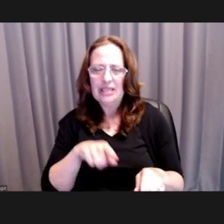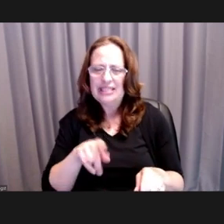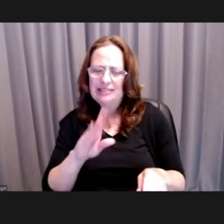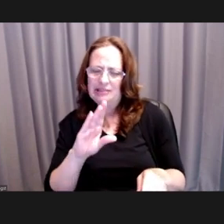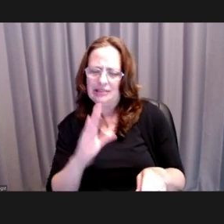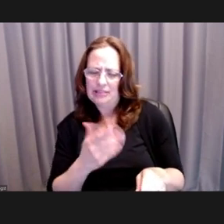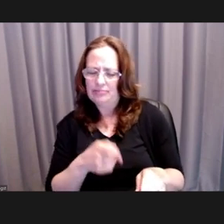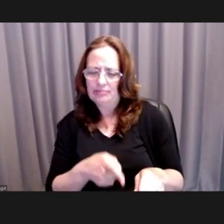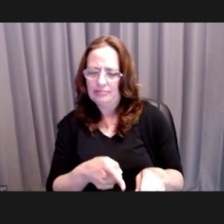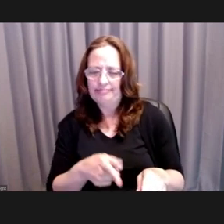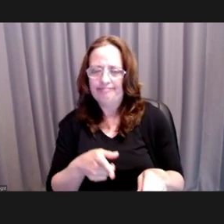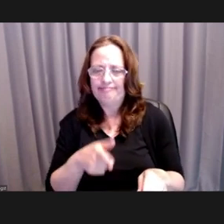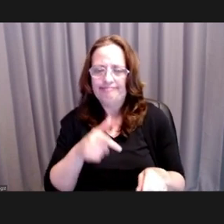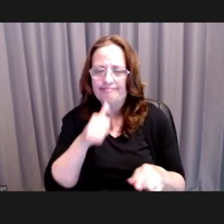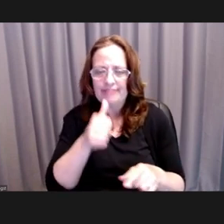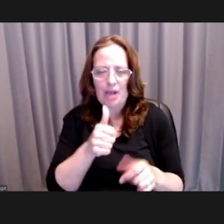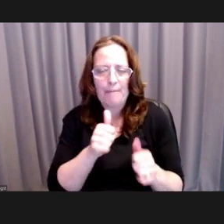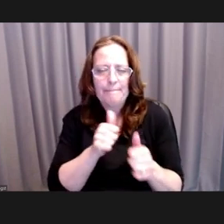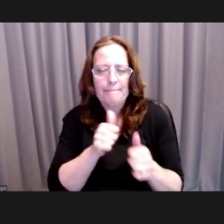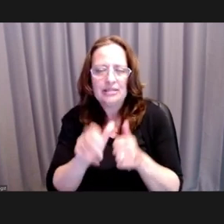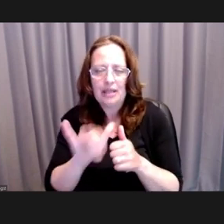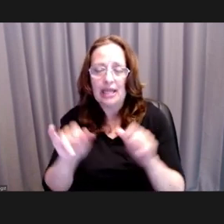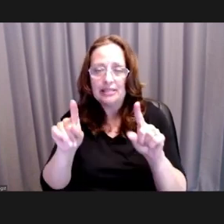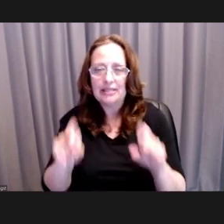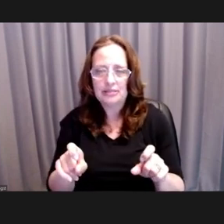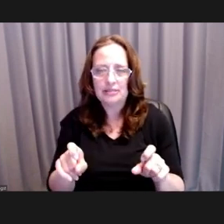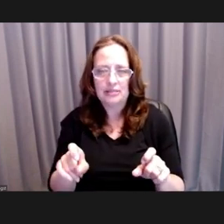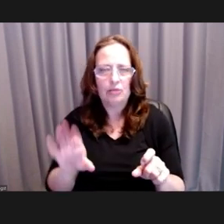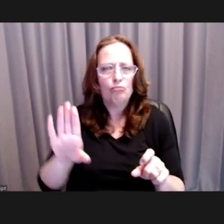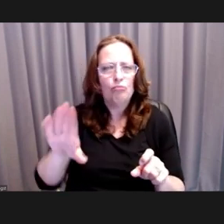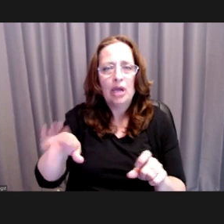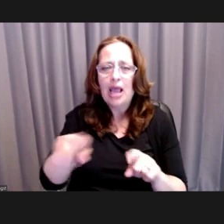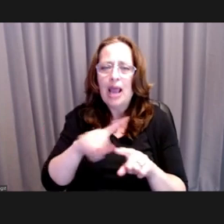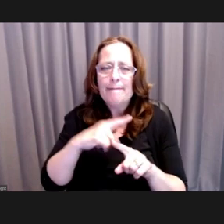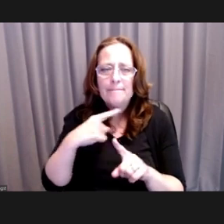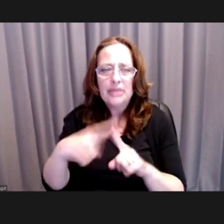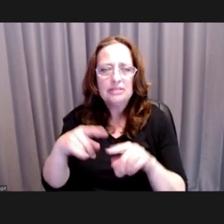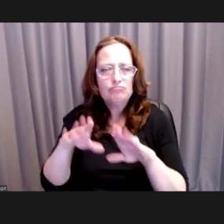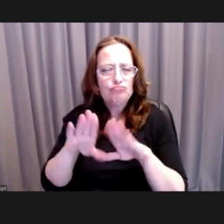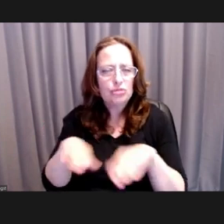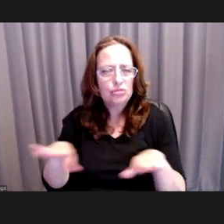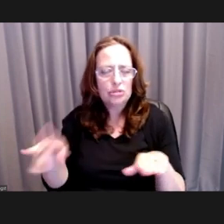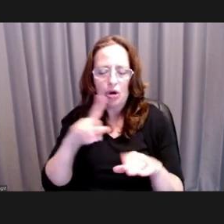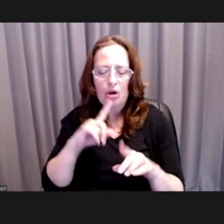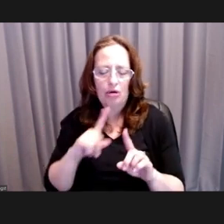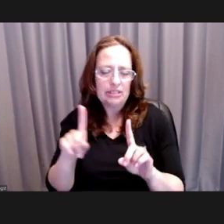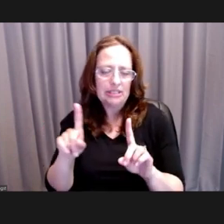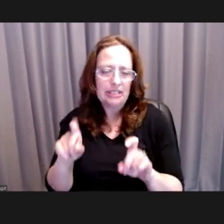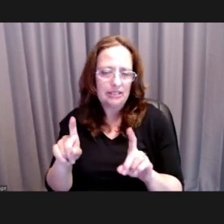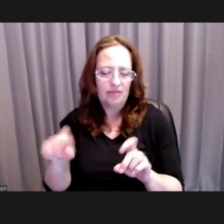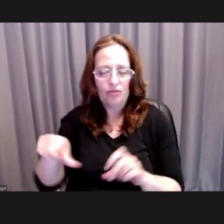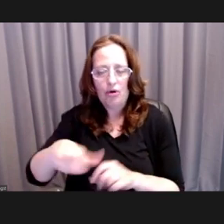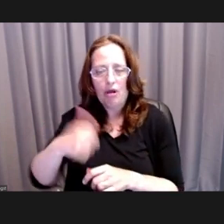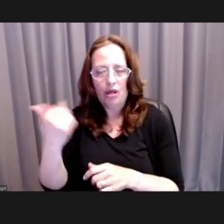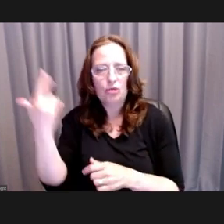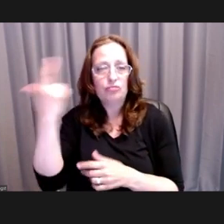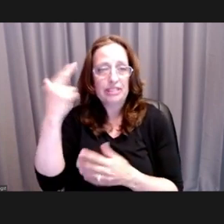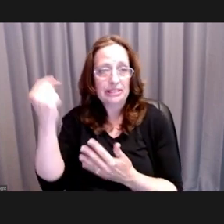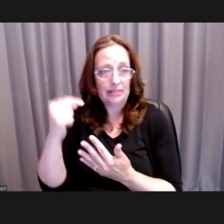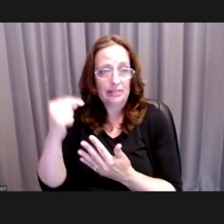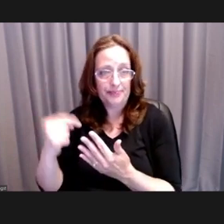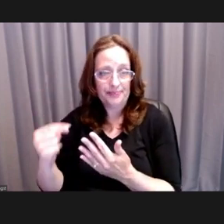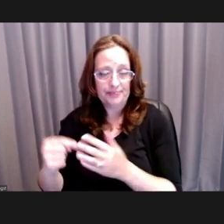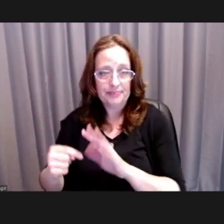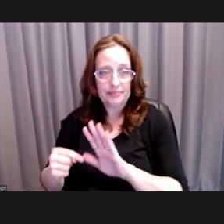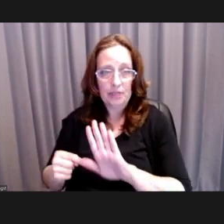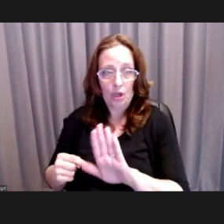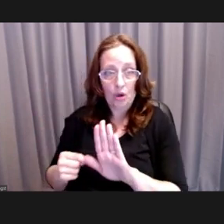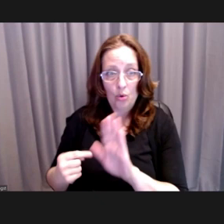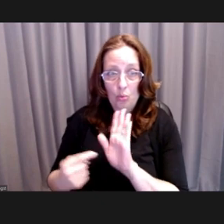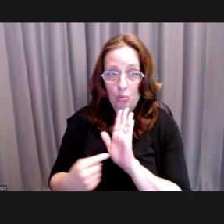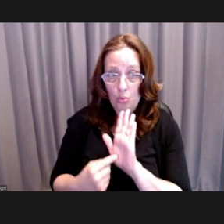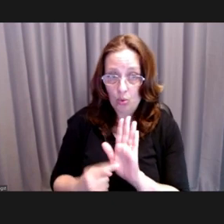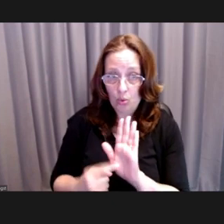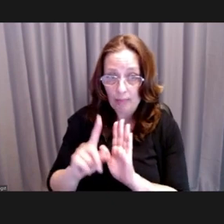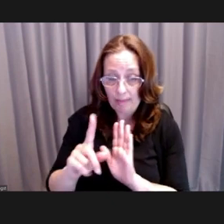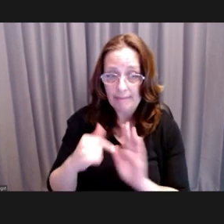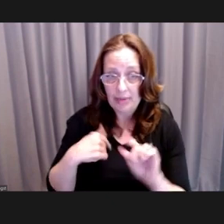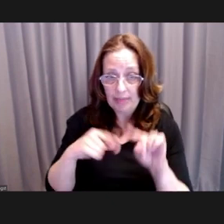in addition to... Sorry. Are my slides not projecting?